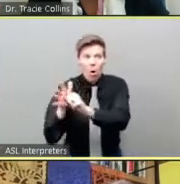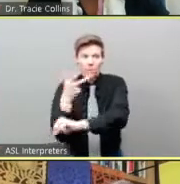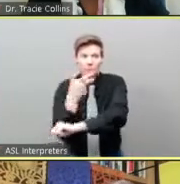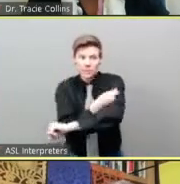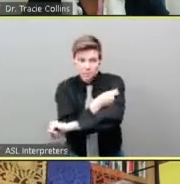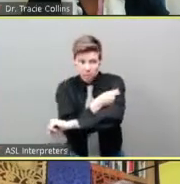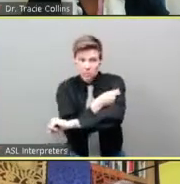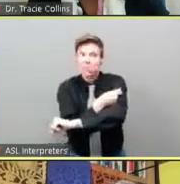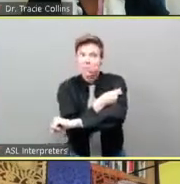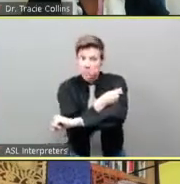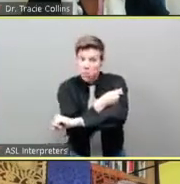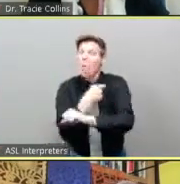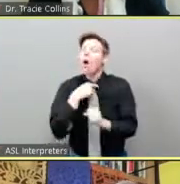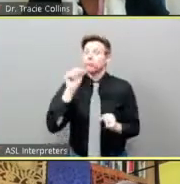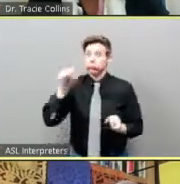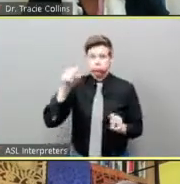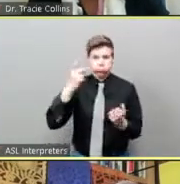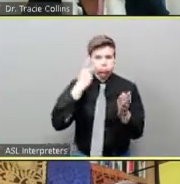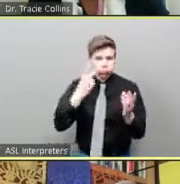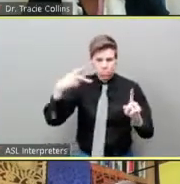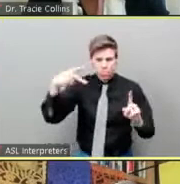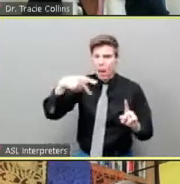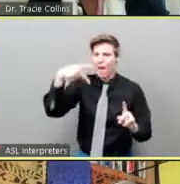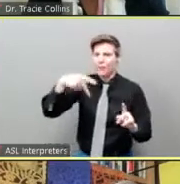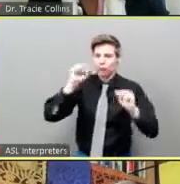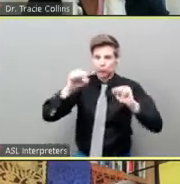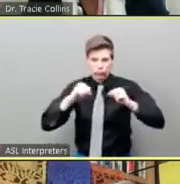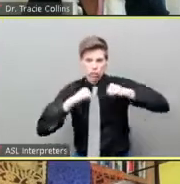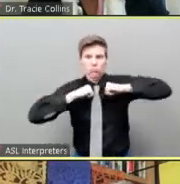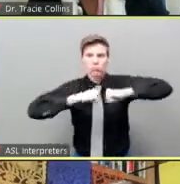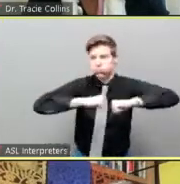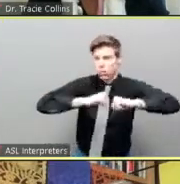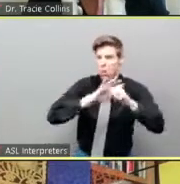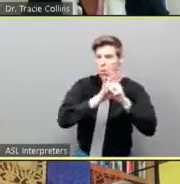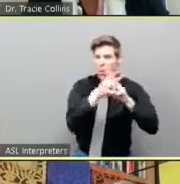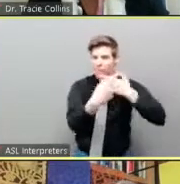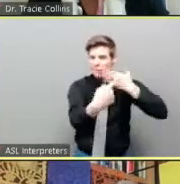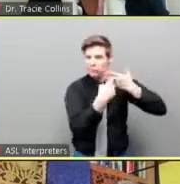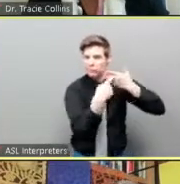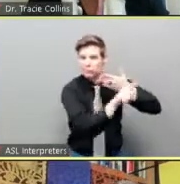it's not we'll be getting moderna data you believe as well. Is it resistant to